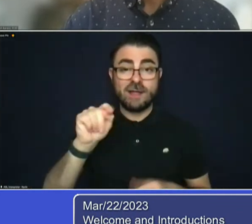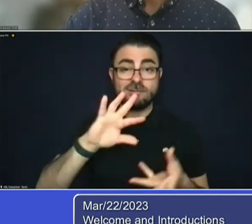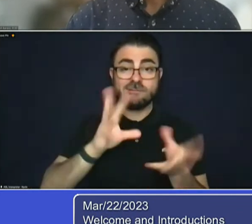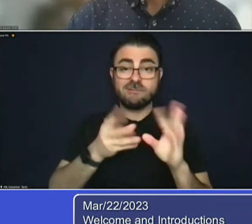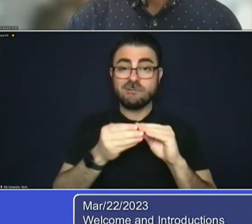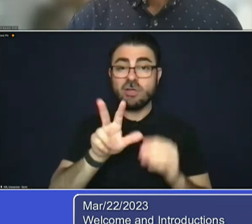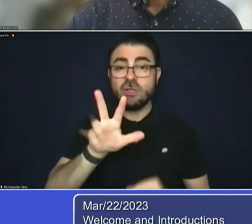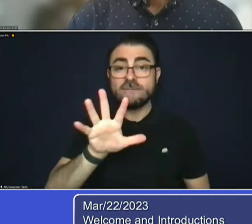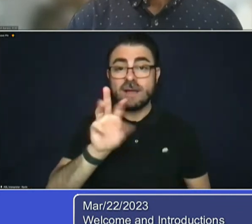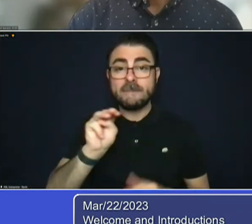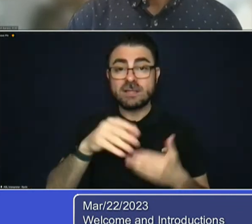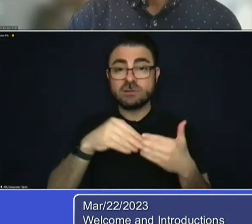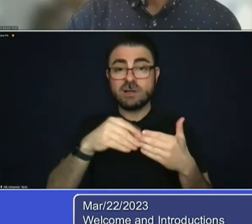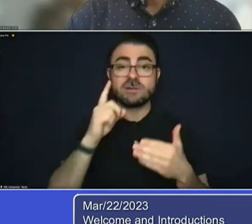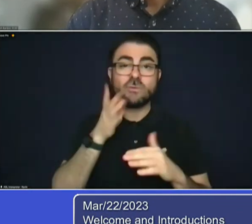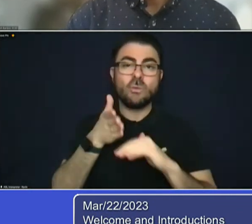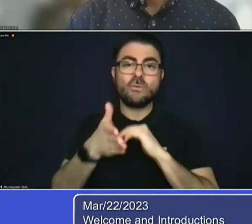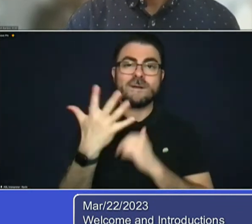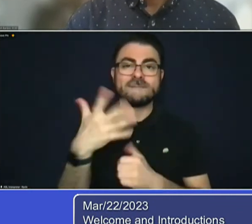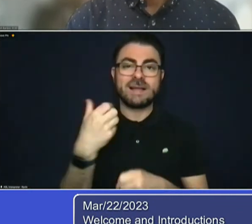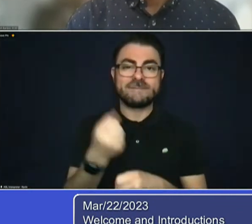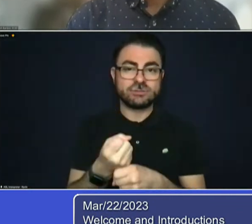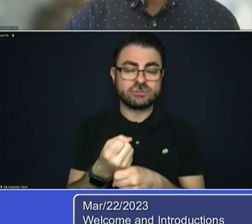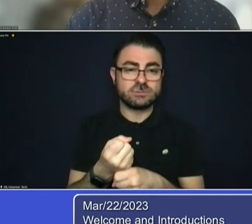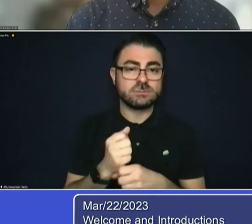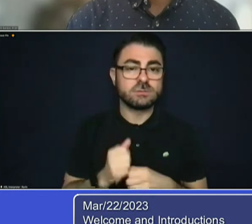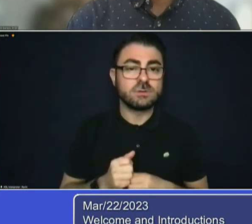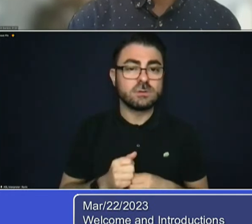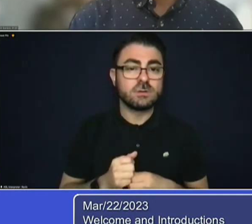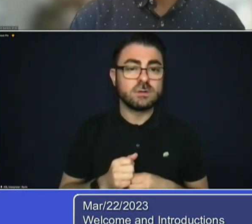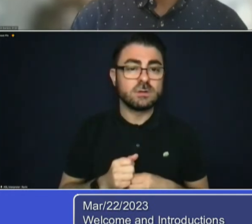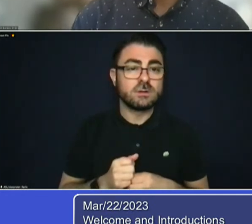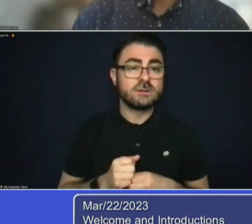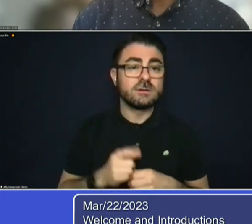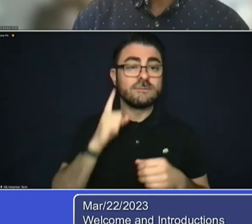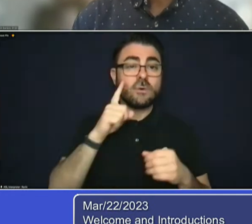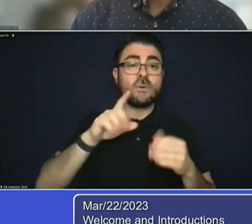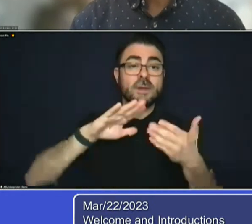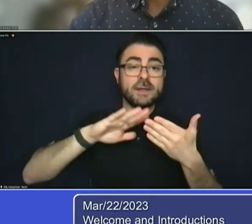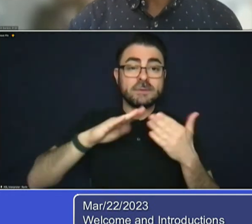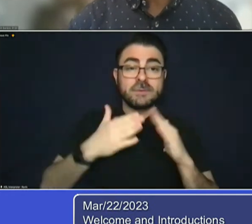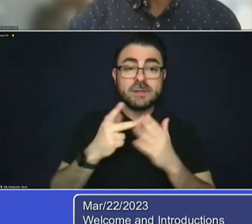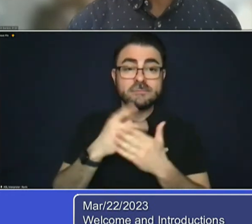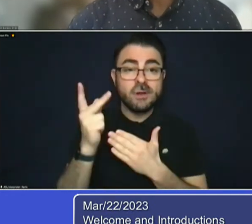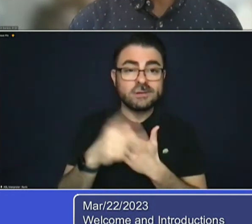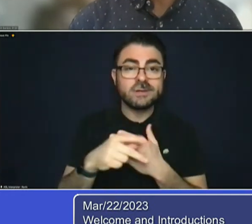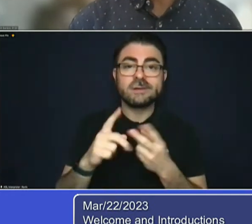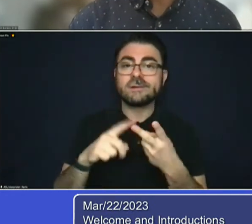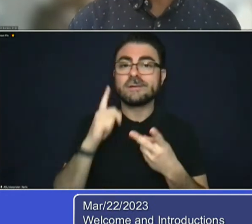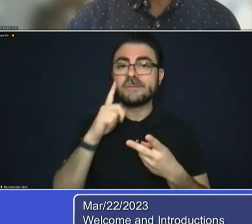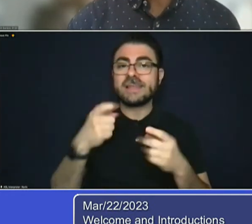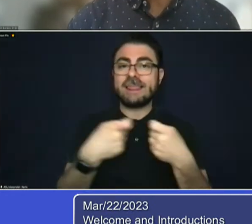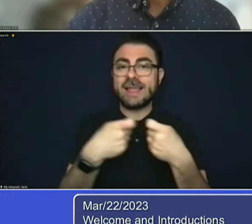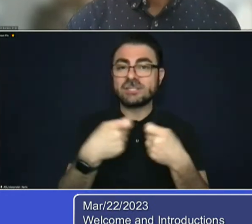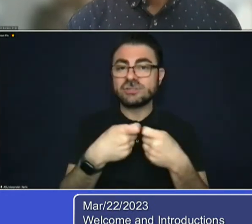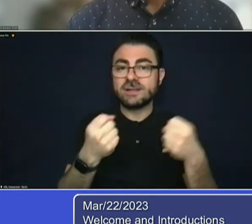COMMUNITY RESPONSIVE GRANTS TO THE TUNE OF 35 MILLION OVER 5